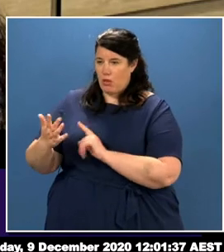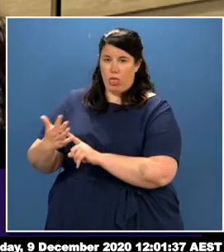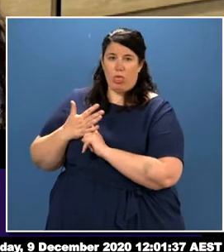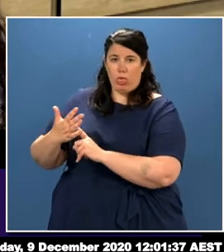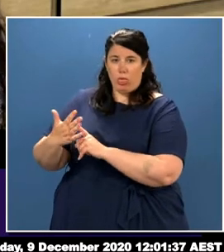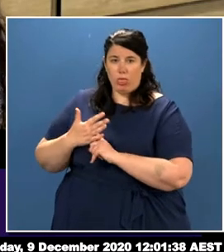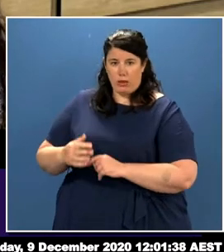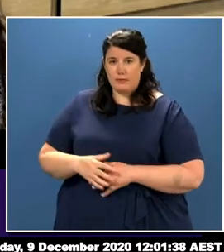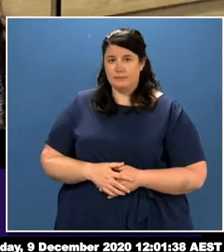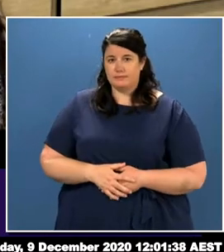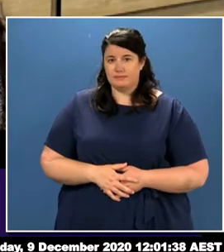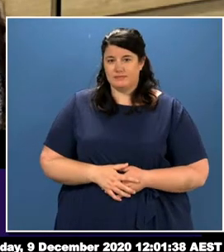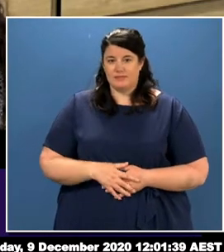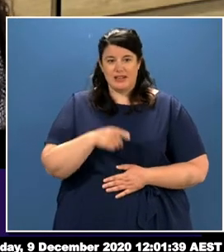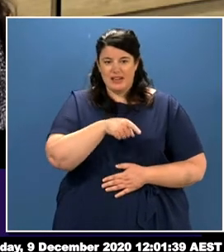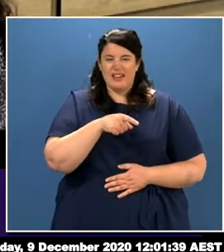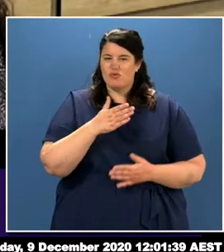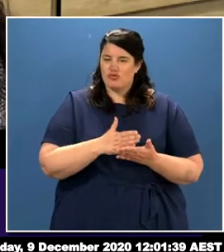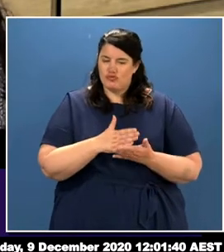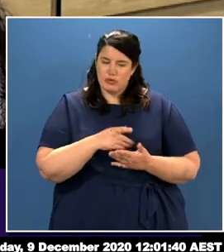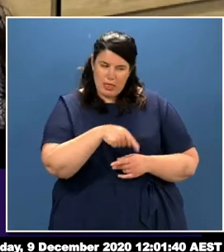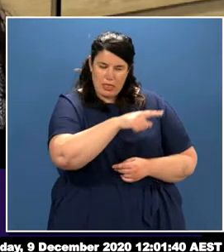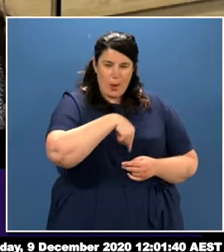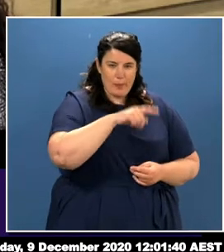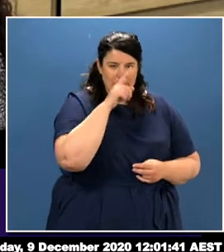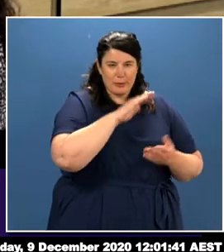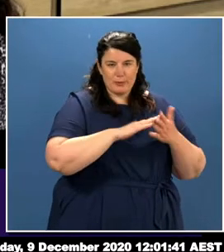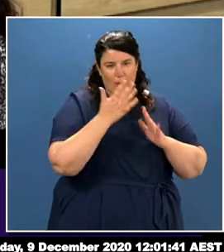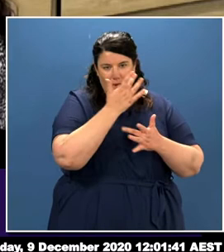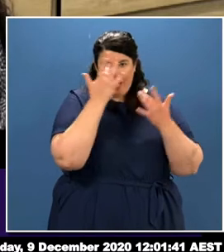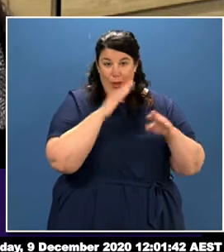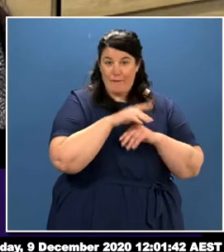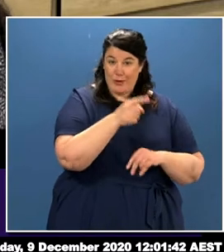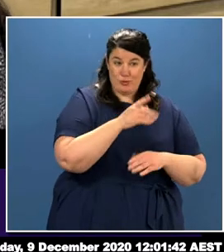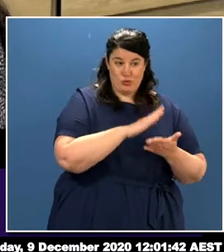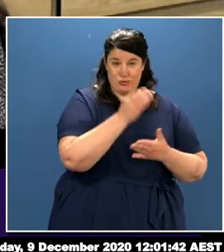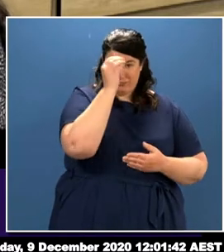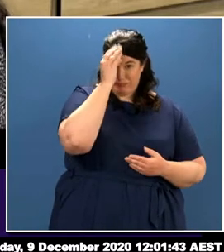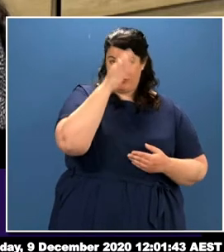Ill-informed individuals, if I can call it that. Thank you, Ms Fraser.